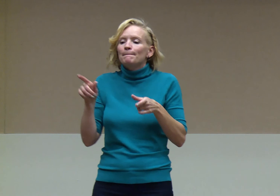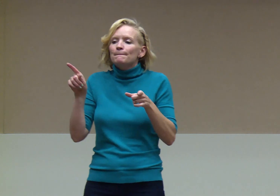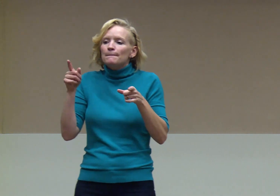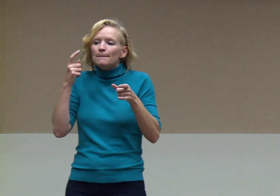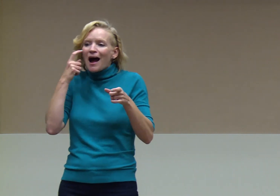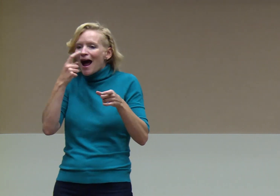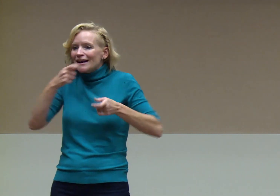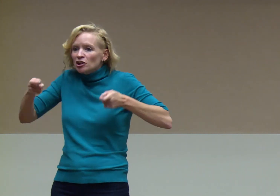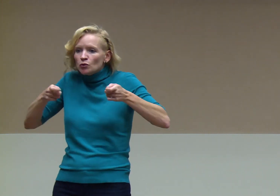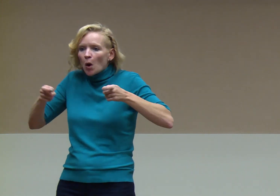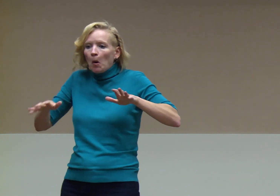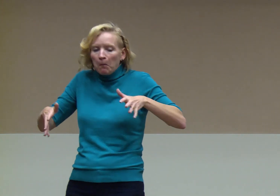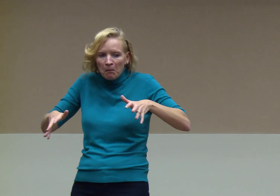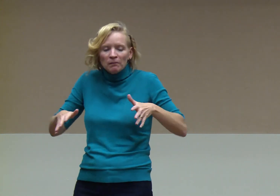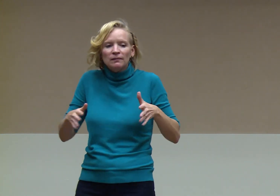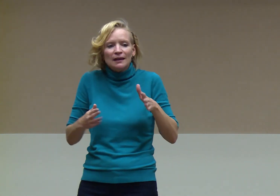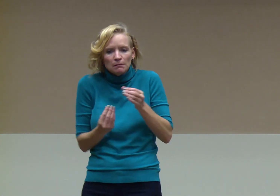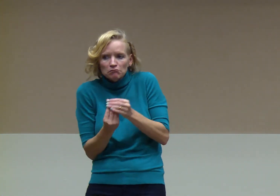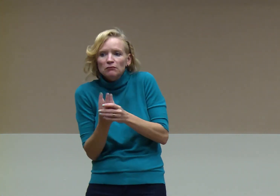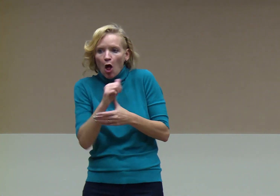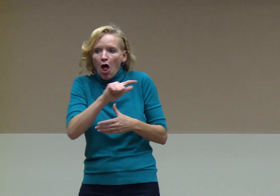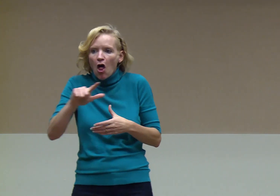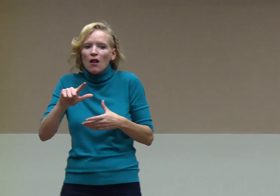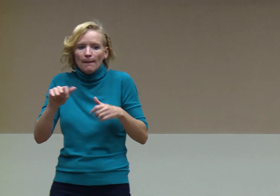motion as well, as well as the control of where the eyes gaze.